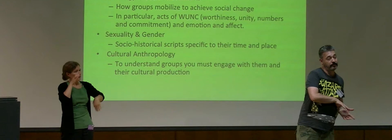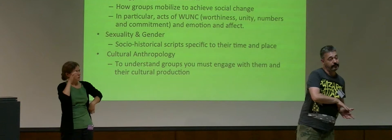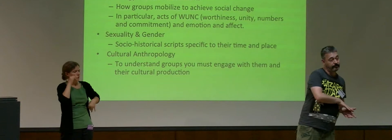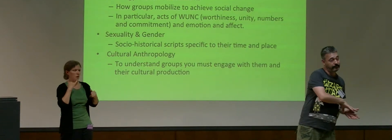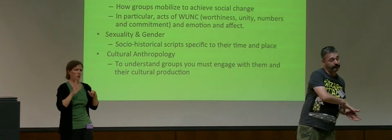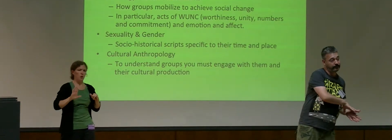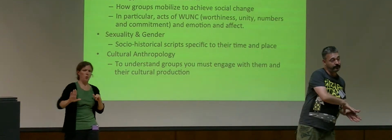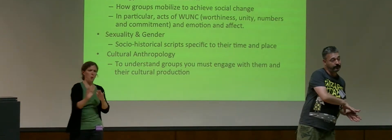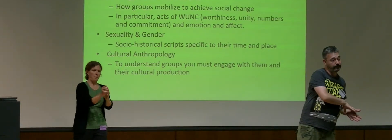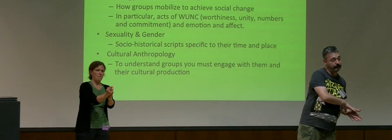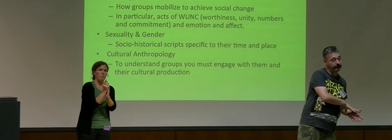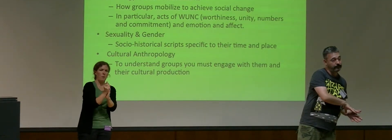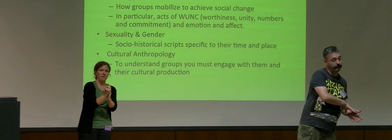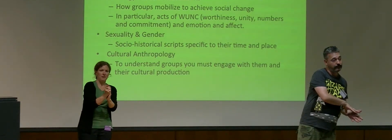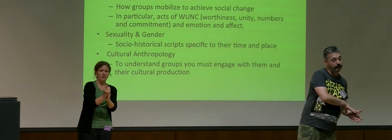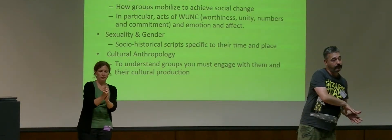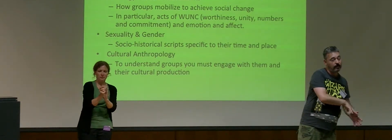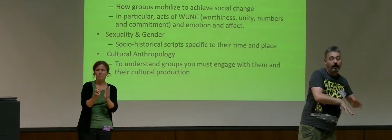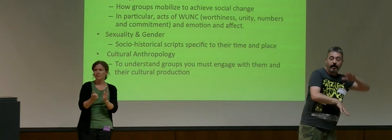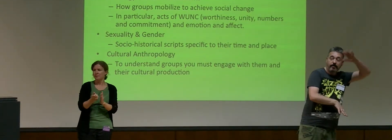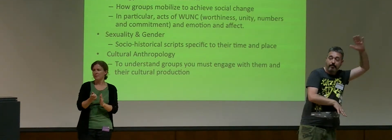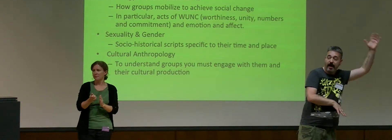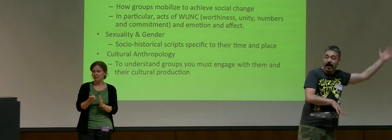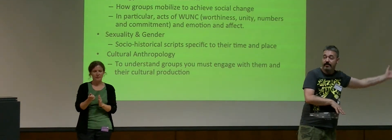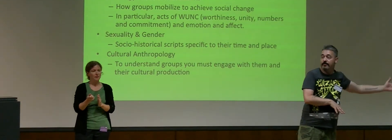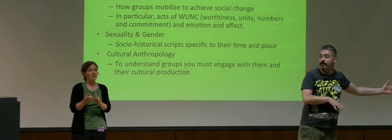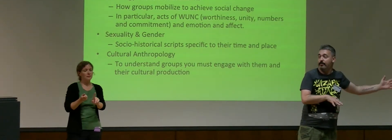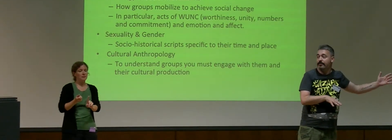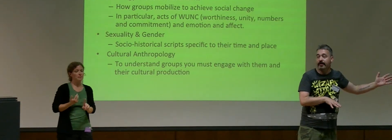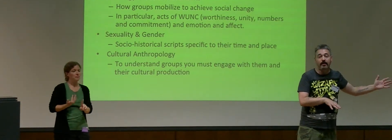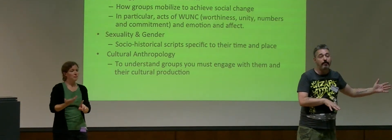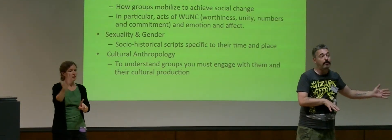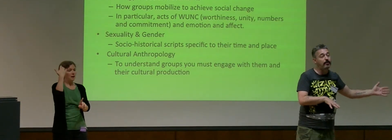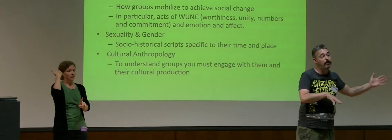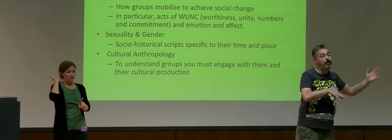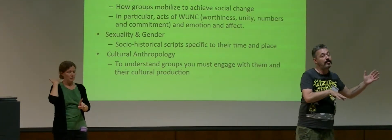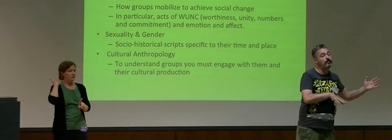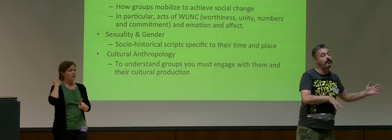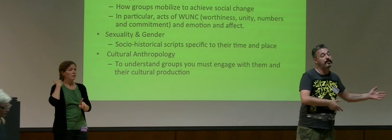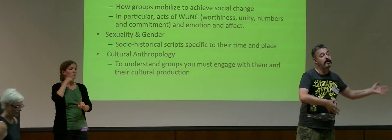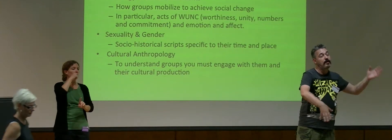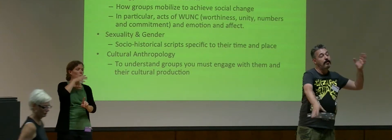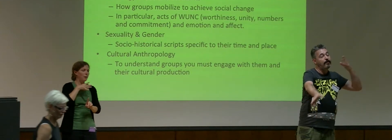In the past, there was a particular moment in the women’s movement